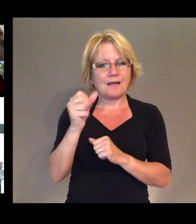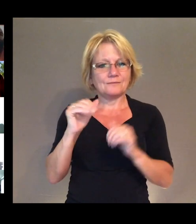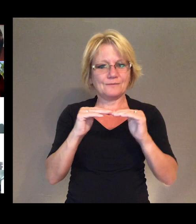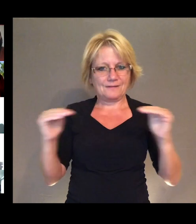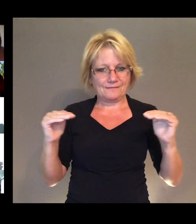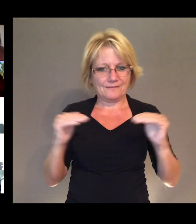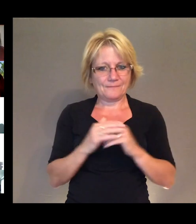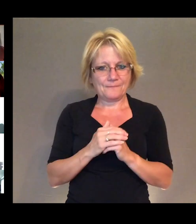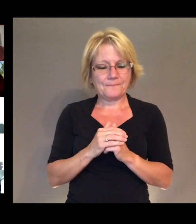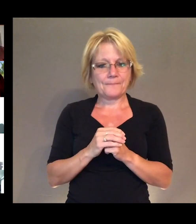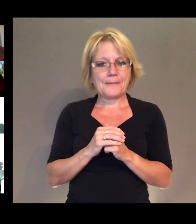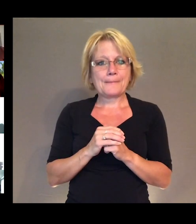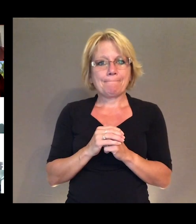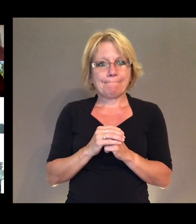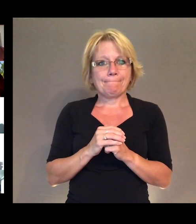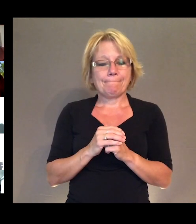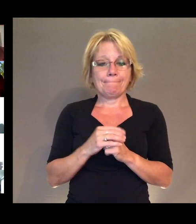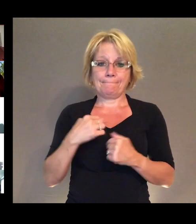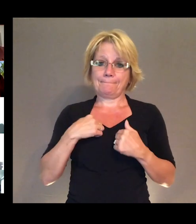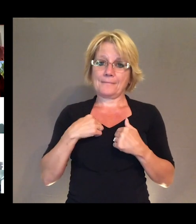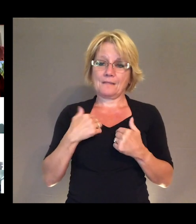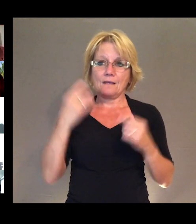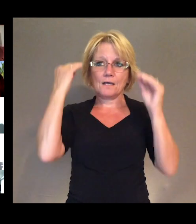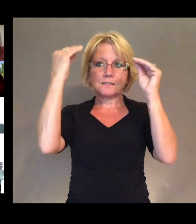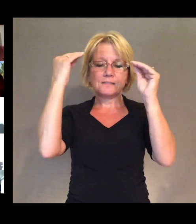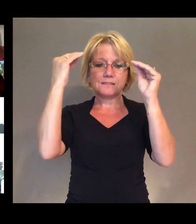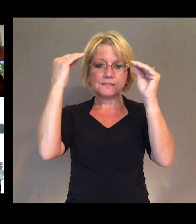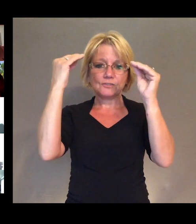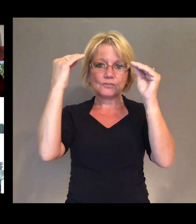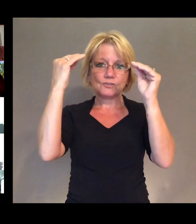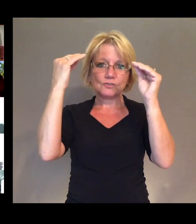because a person like me, I teach supportive classes,